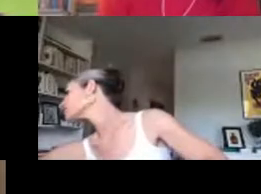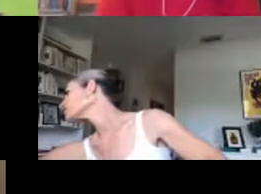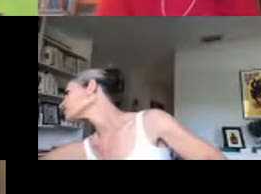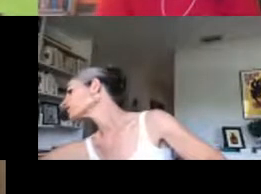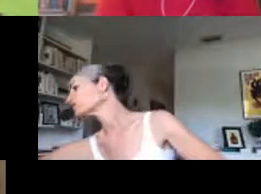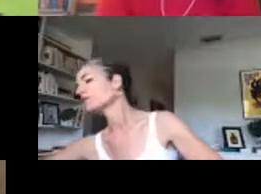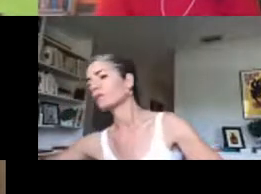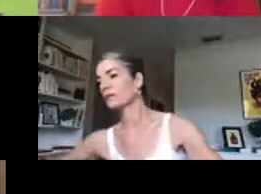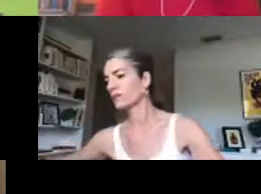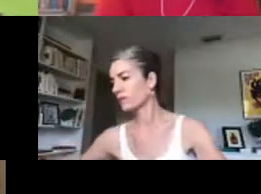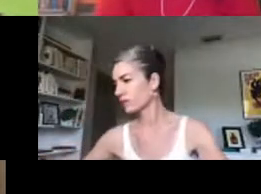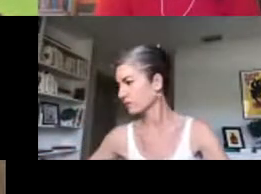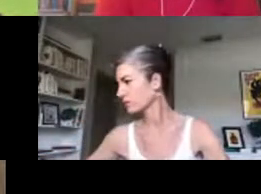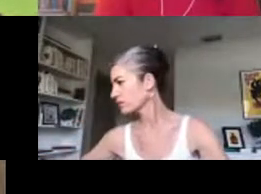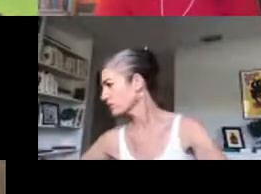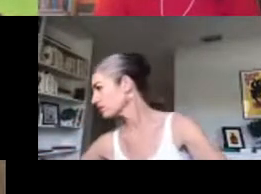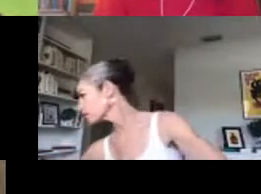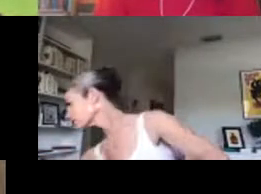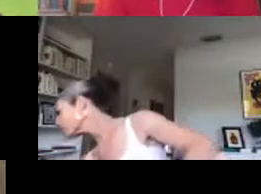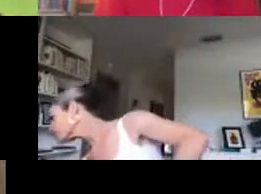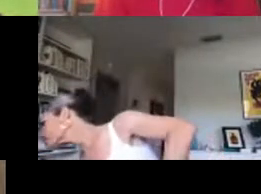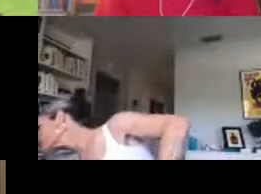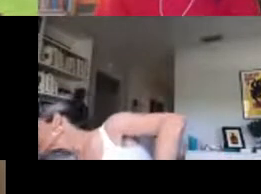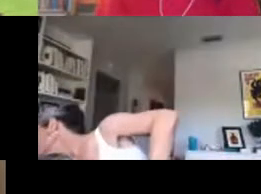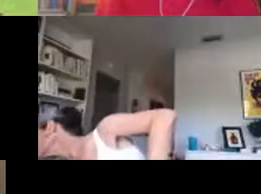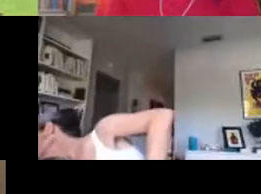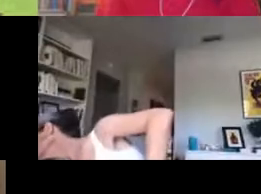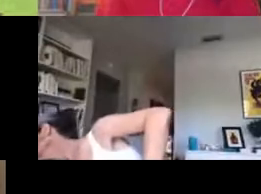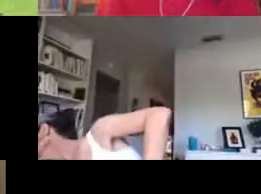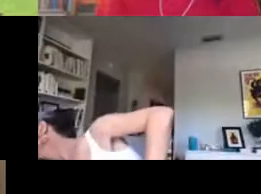At NEFA, we believe in the exchange of ideas across borders.